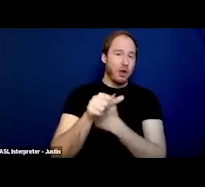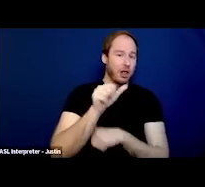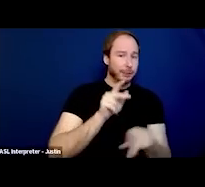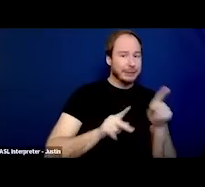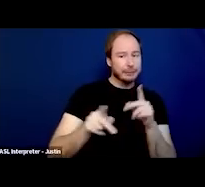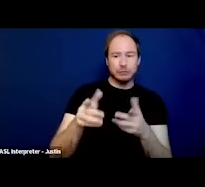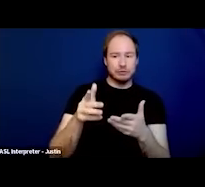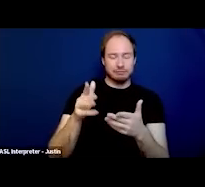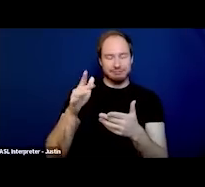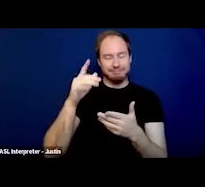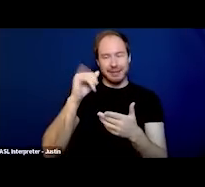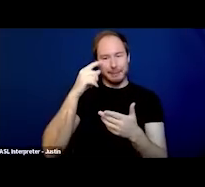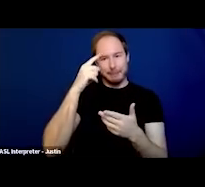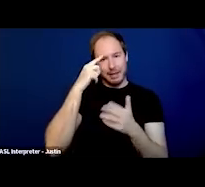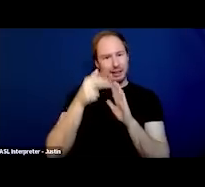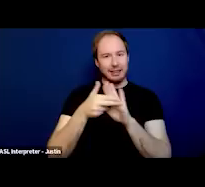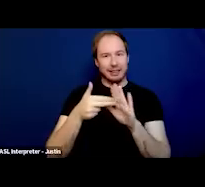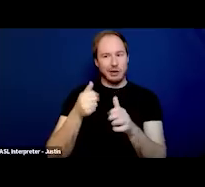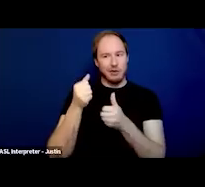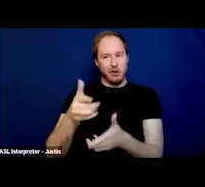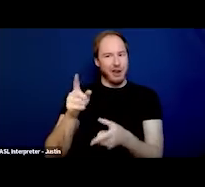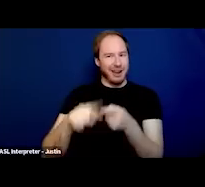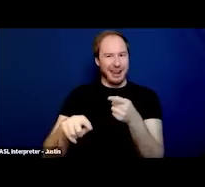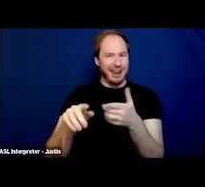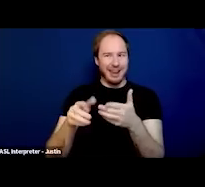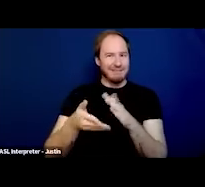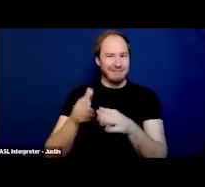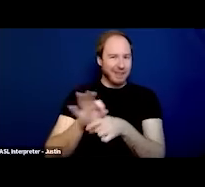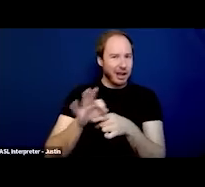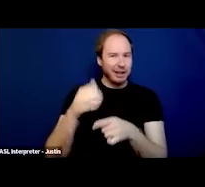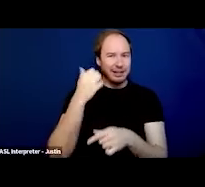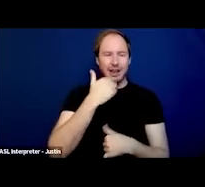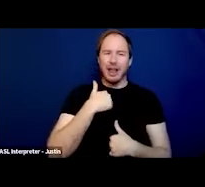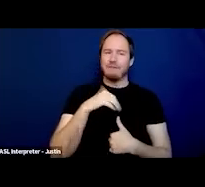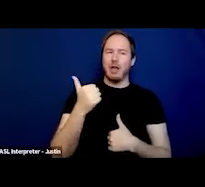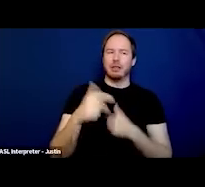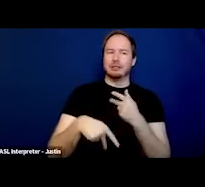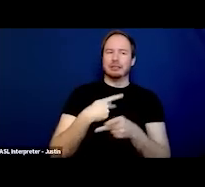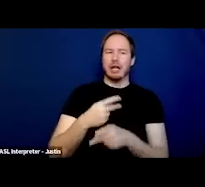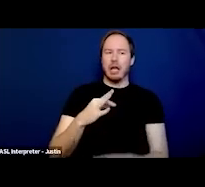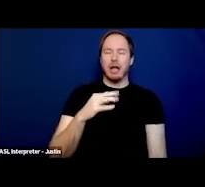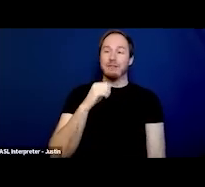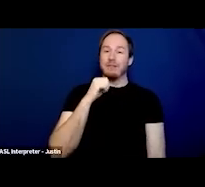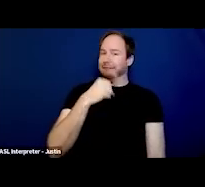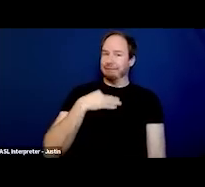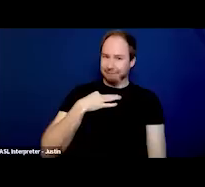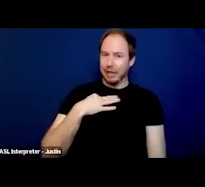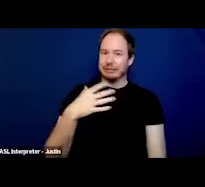because of their mental illness, there are different options in different states for involuntary commitment. I preface that this is a last resort